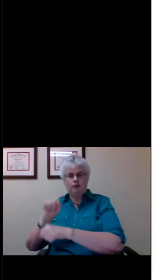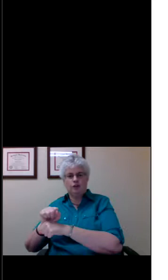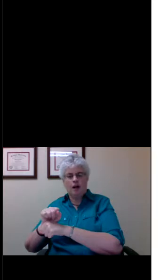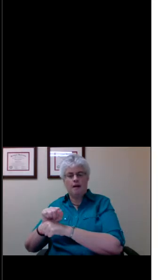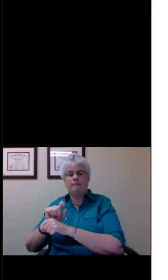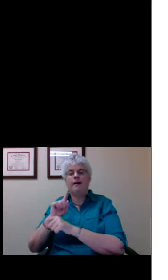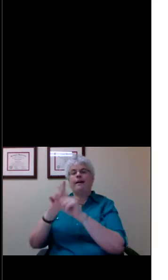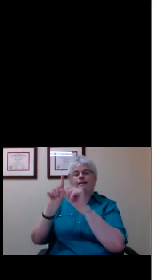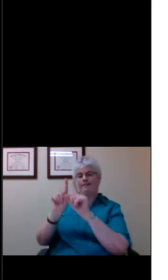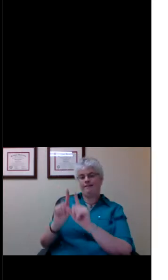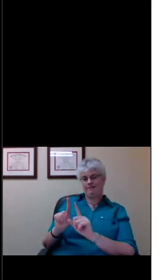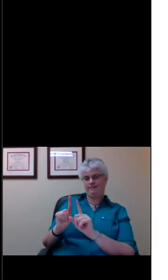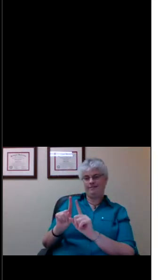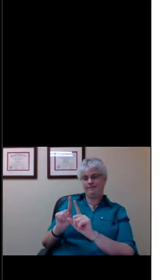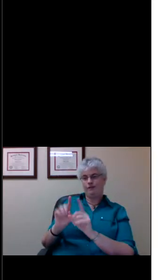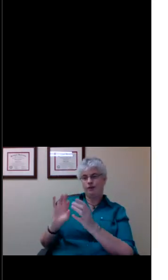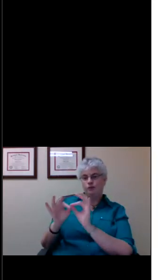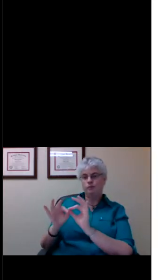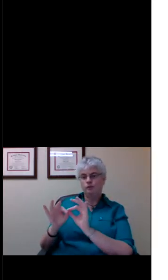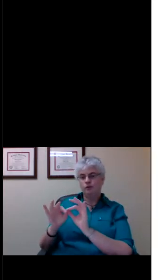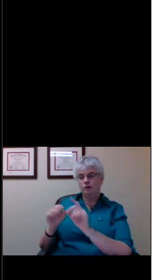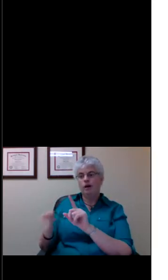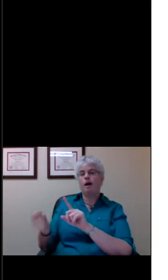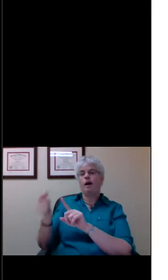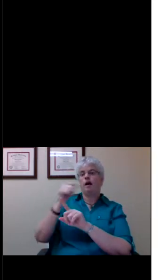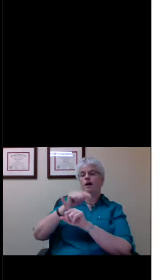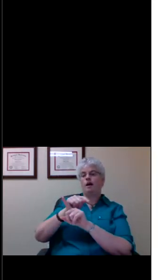confusing and be challenging for an interpreter to do their work. However, the